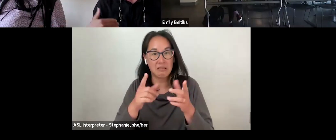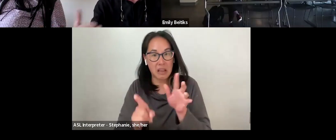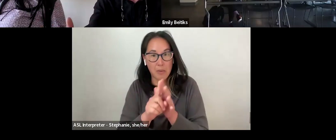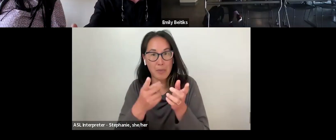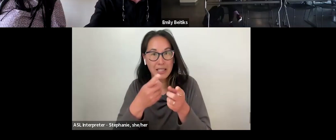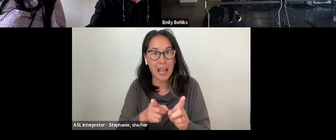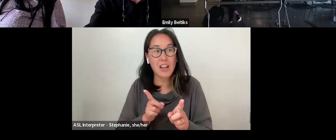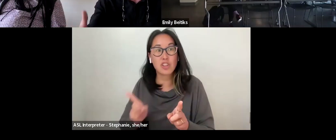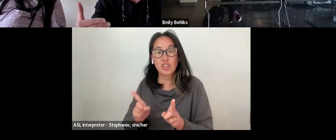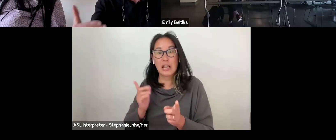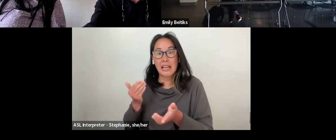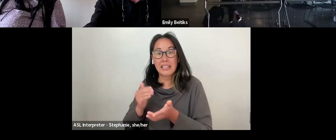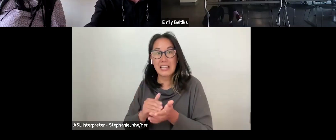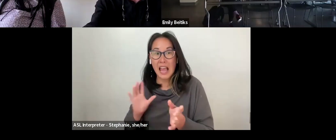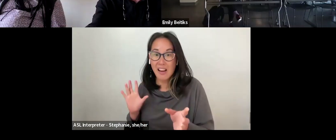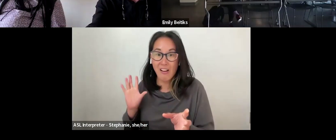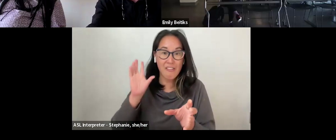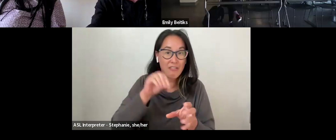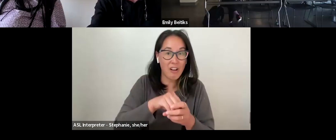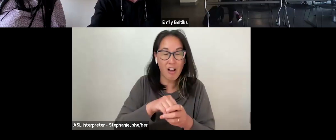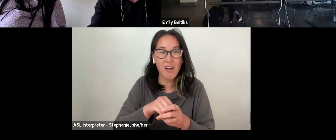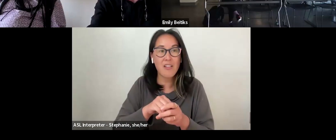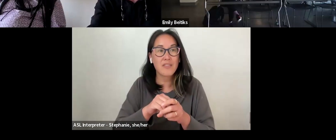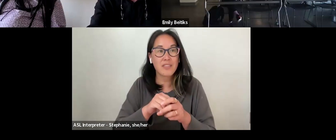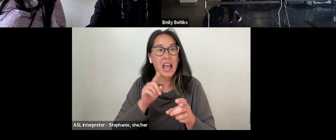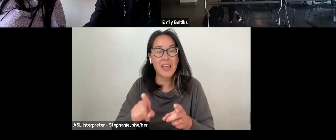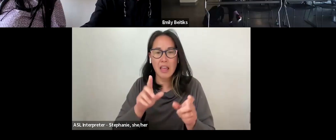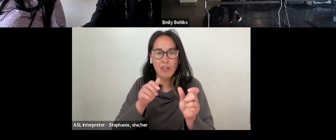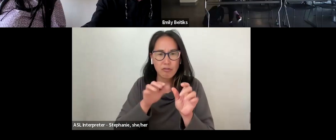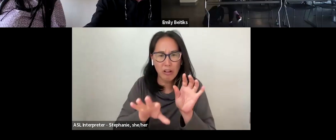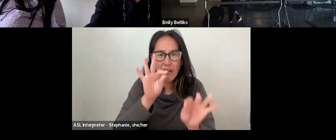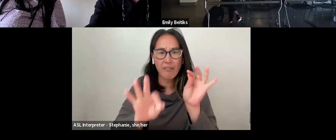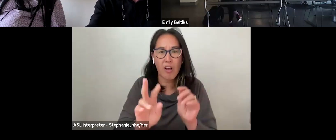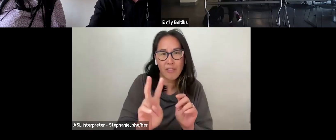And they launched a lawsuit against her own institution. And there was a settlement.